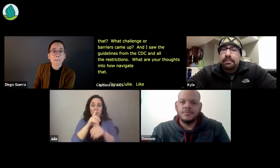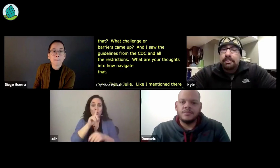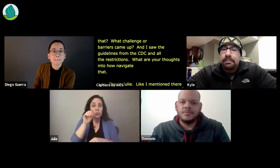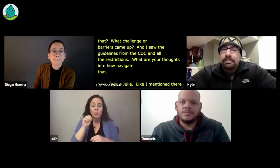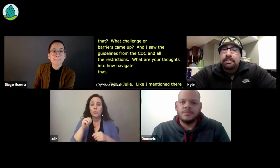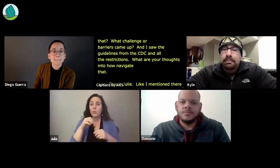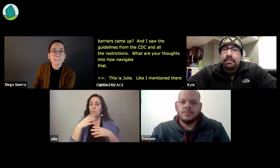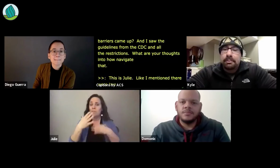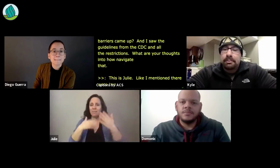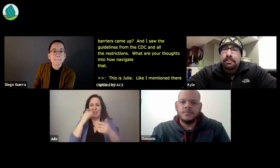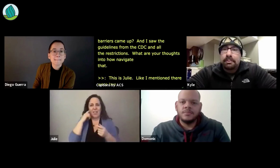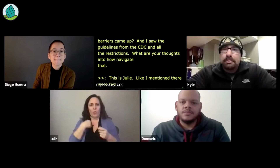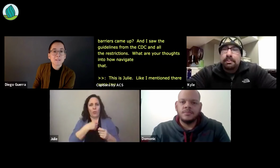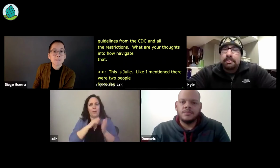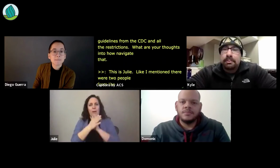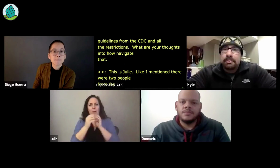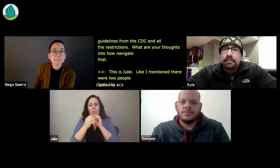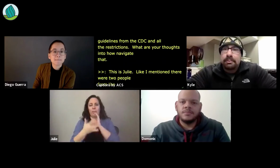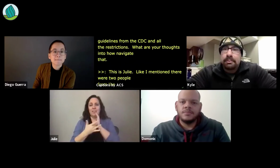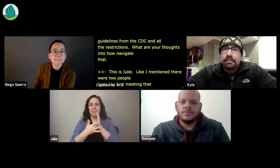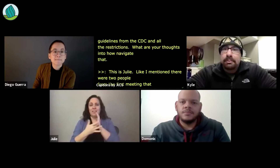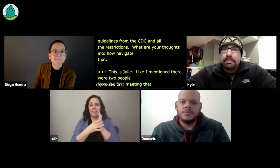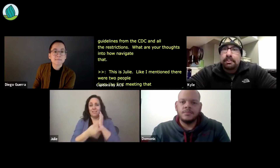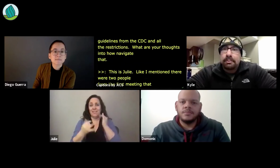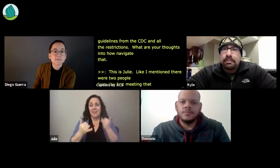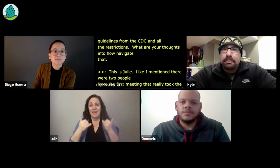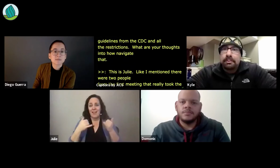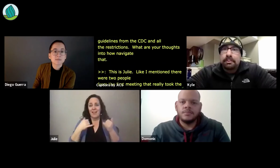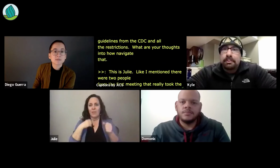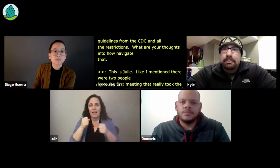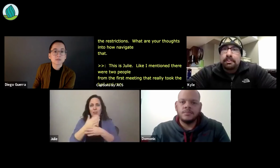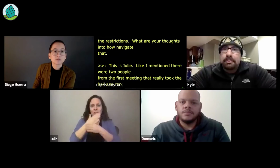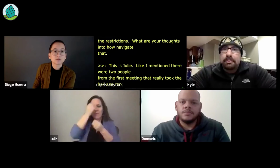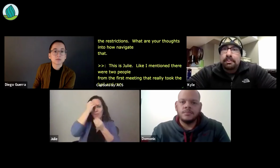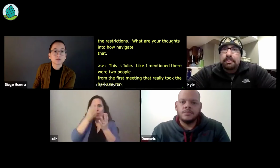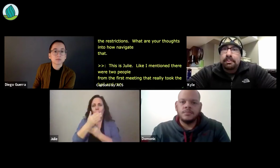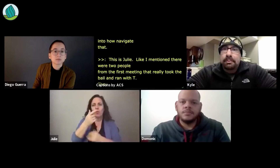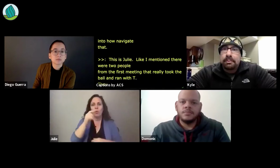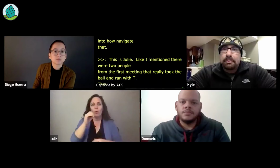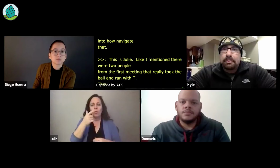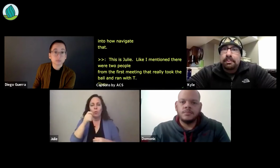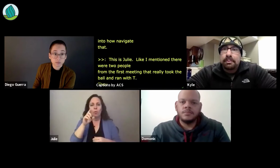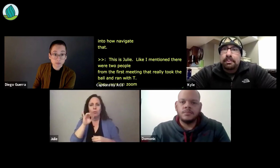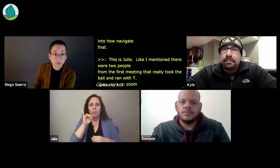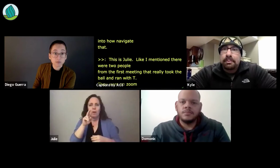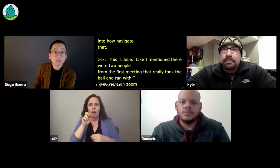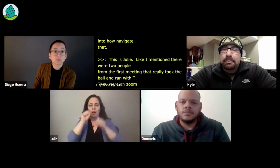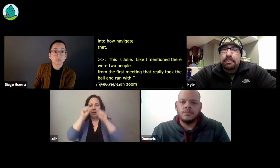think we became more tech savvy over time. So we're able to share information via Google Drive and spreadsheets